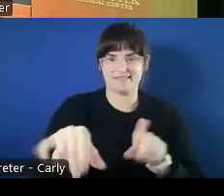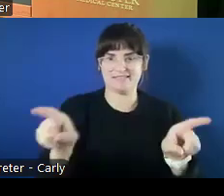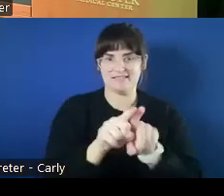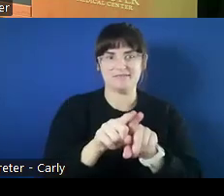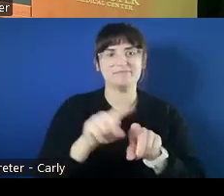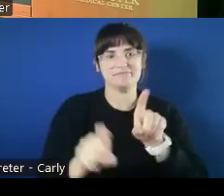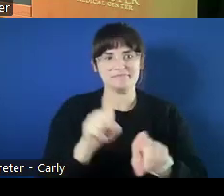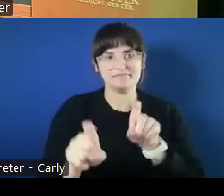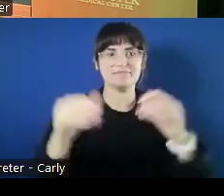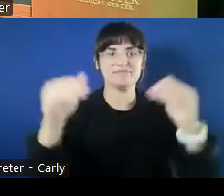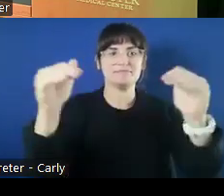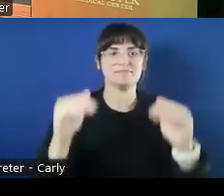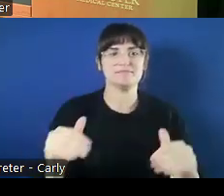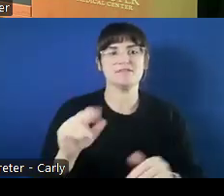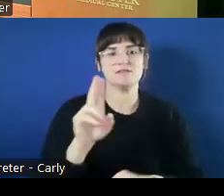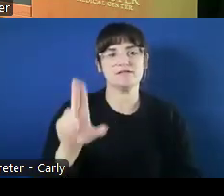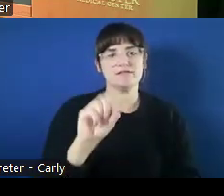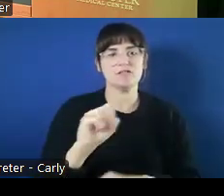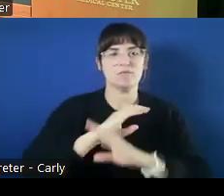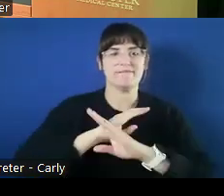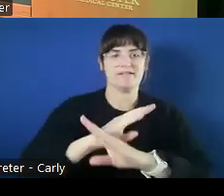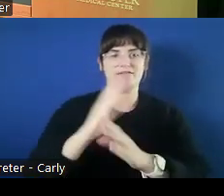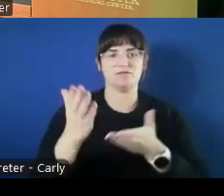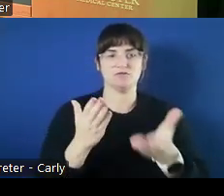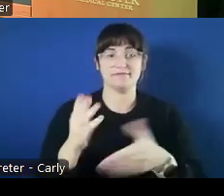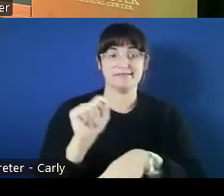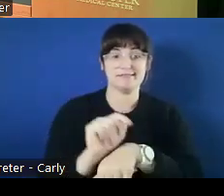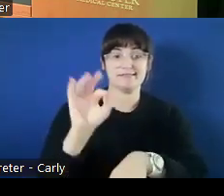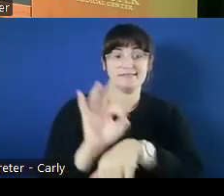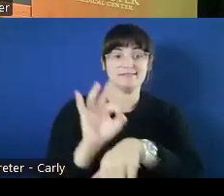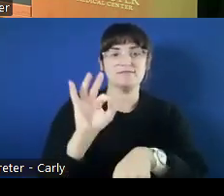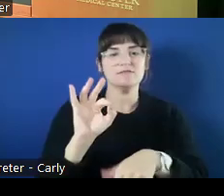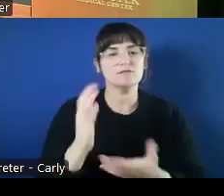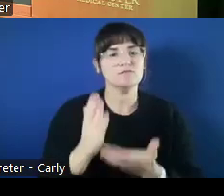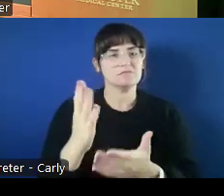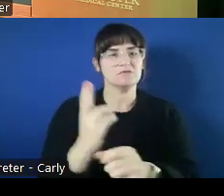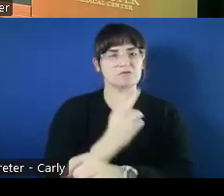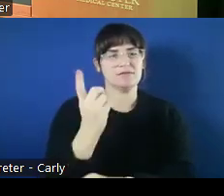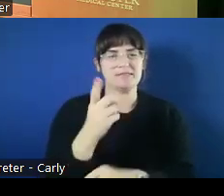Force recommends screening for anxiety in in all adults using a similar tool called the GAD2 and